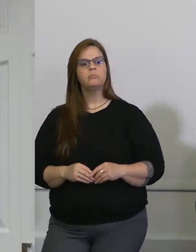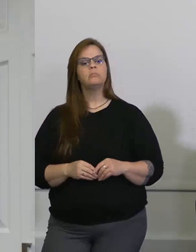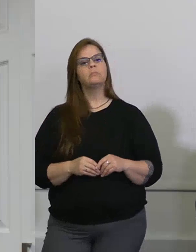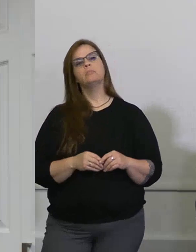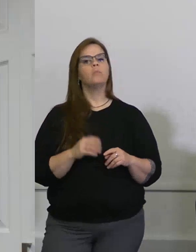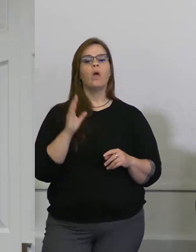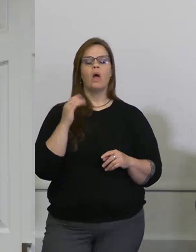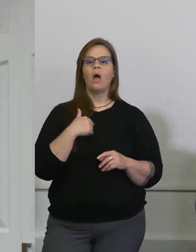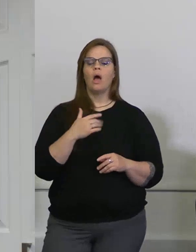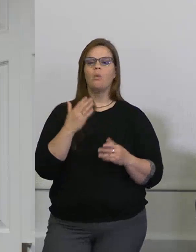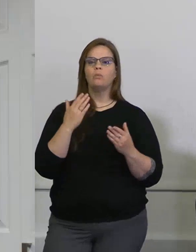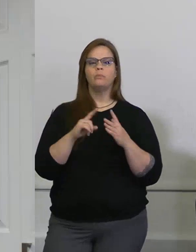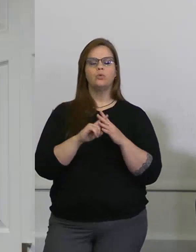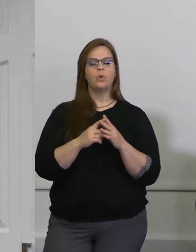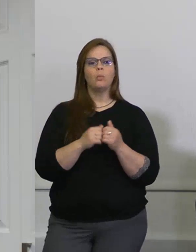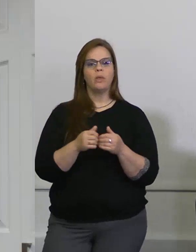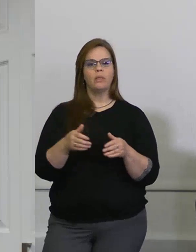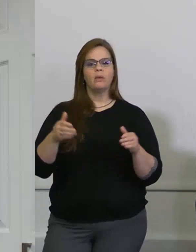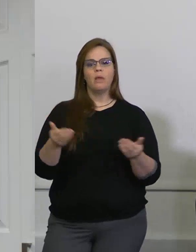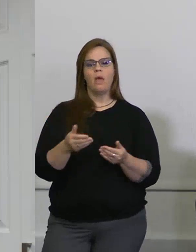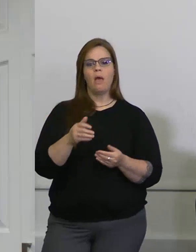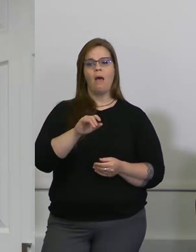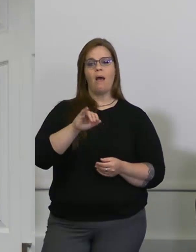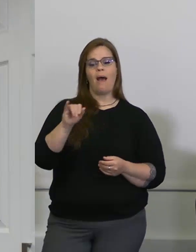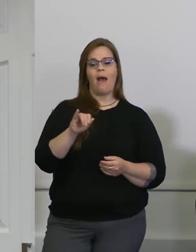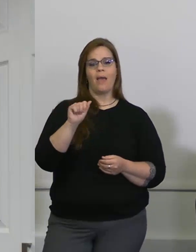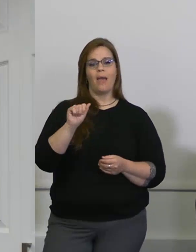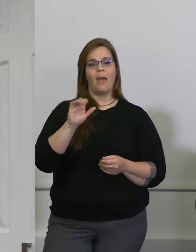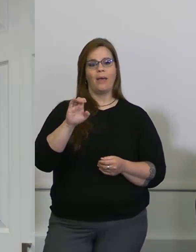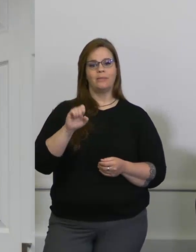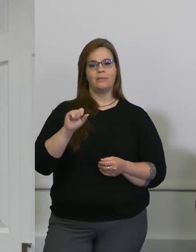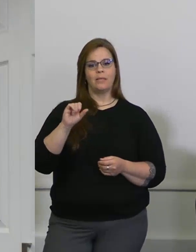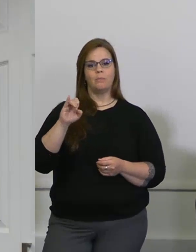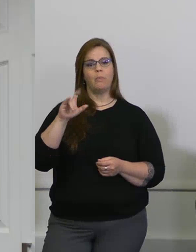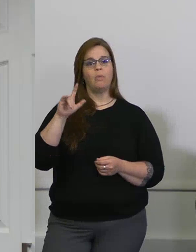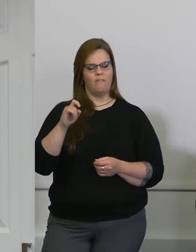I'll start with introducing I accessible a little bit and then